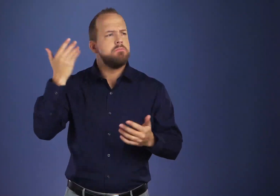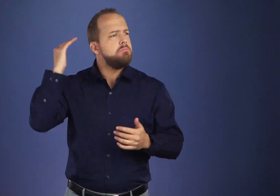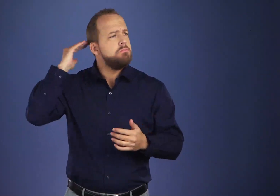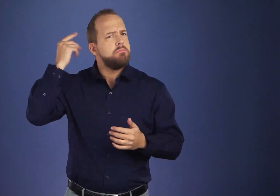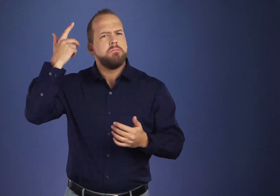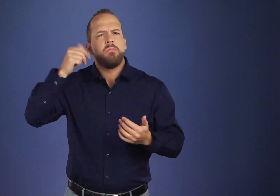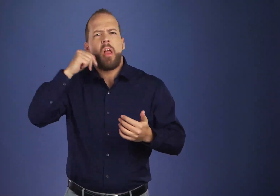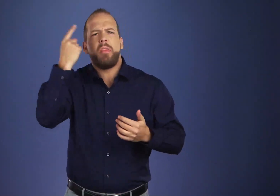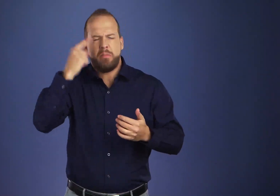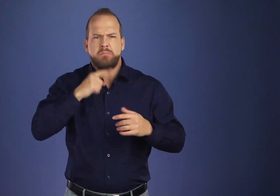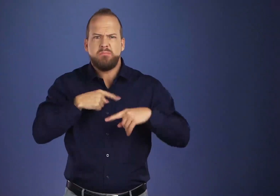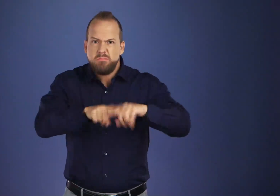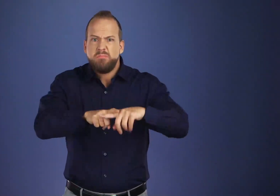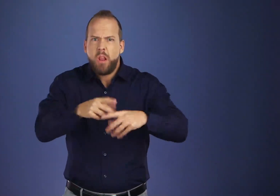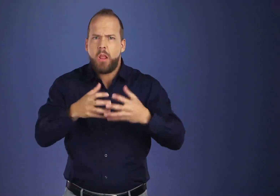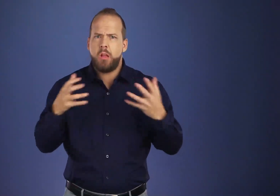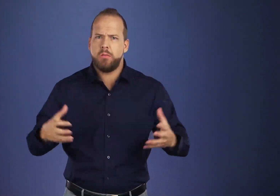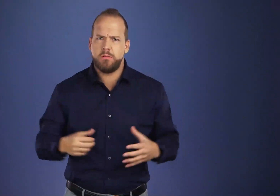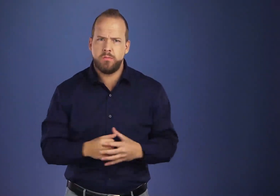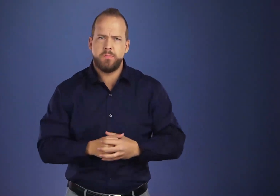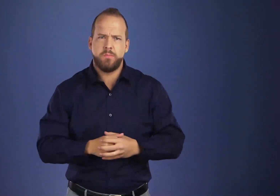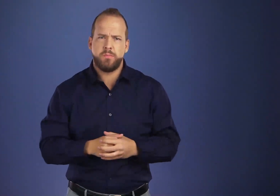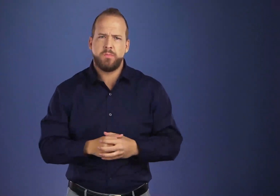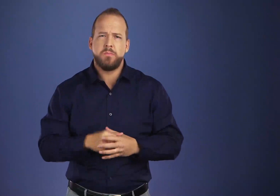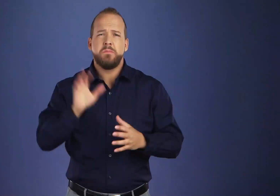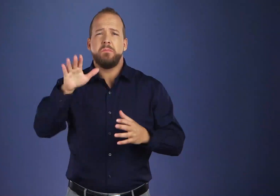and how unconscious of that dependence.